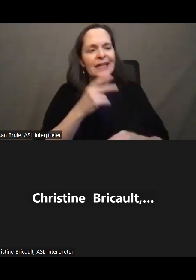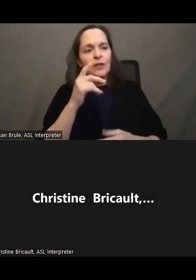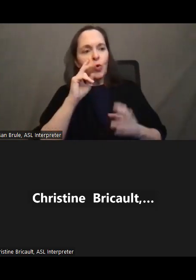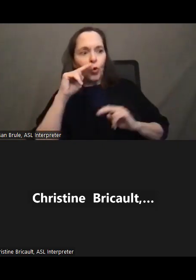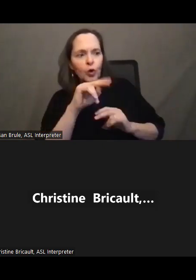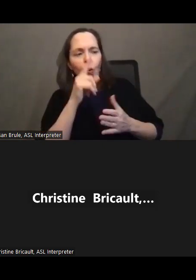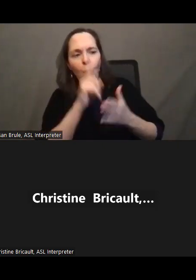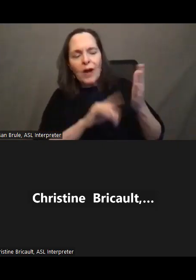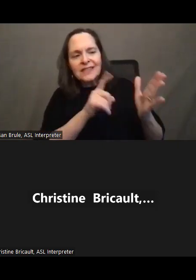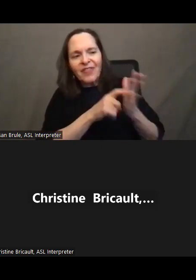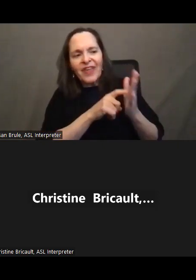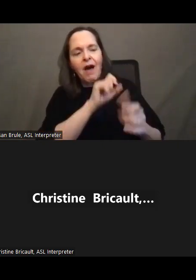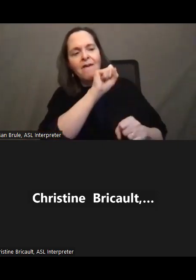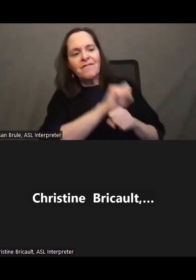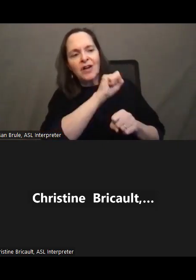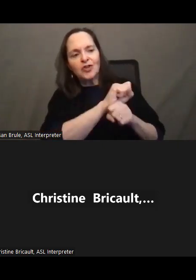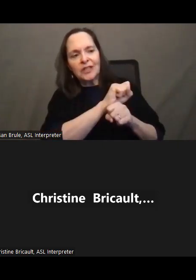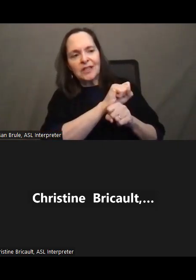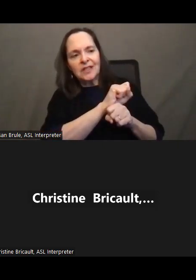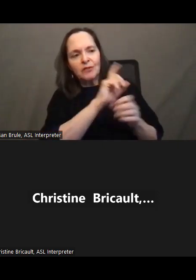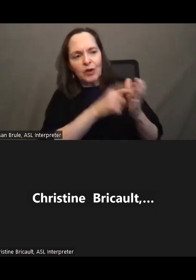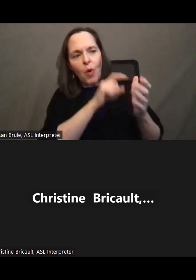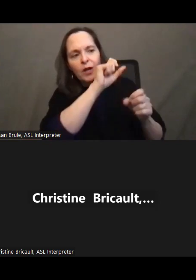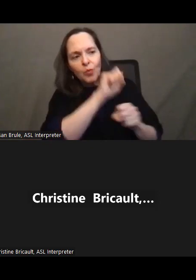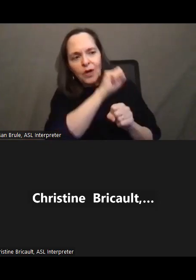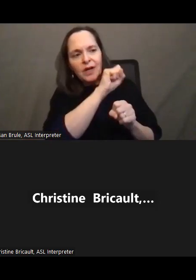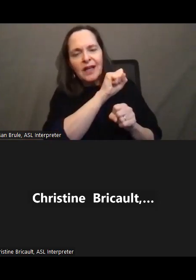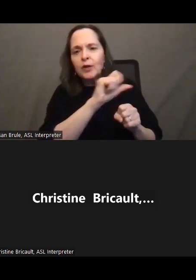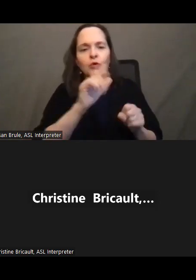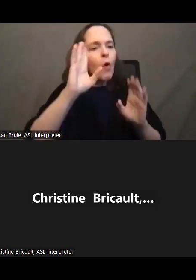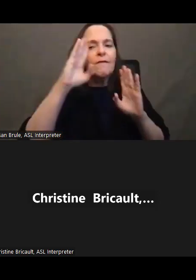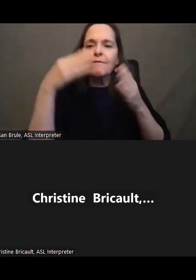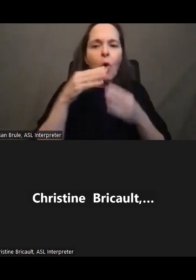then -- and then you can engage in that dialogue about what's reasonable and what might work to accommodate him.